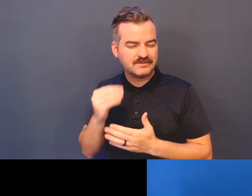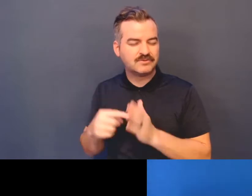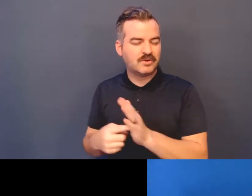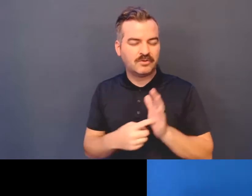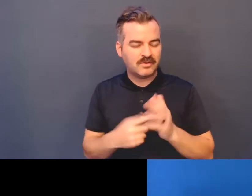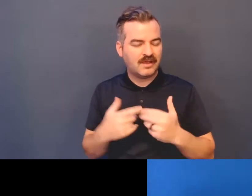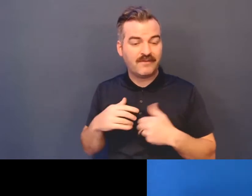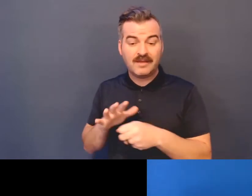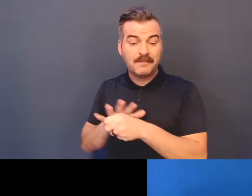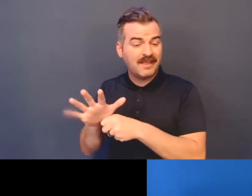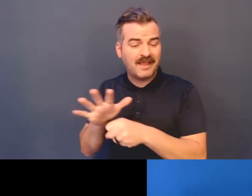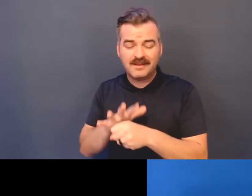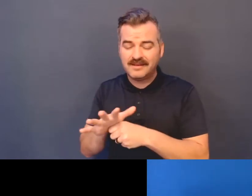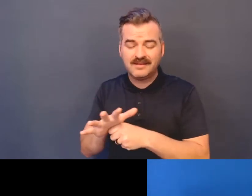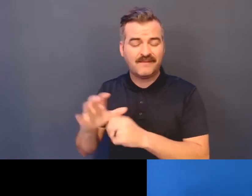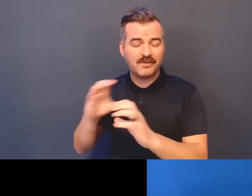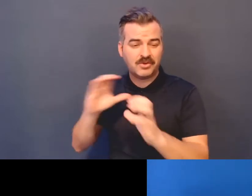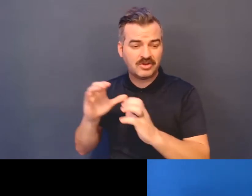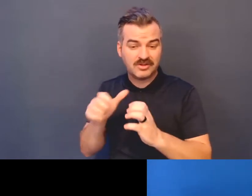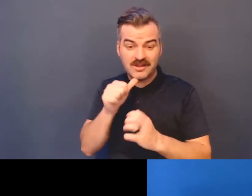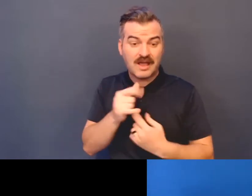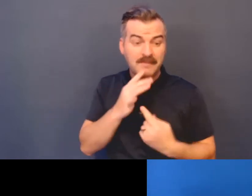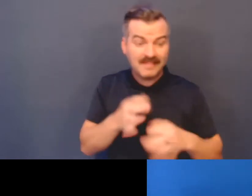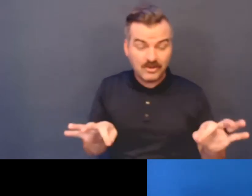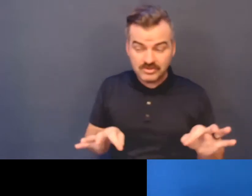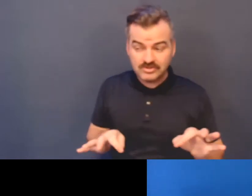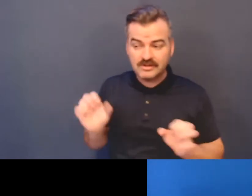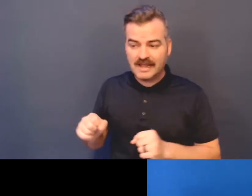forms of communication to take place. 15:15:28 Further evidence suggests that the